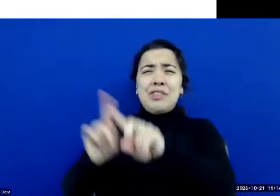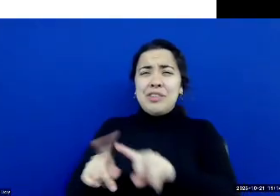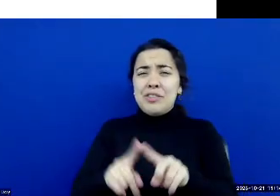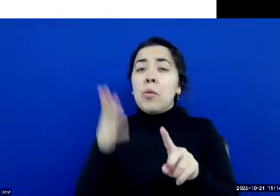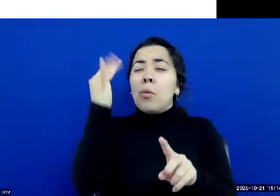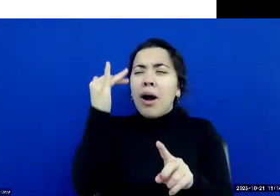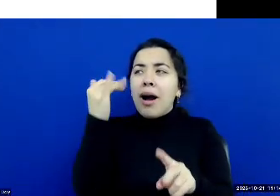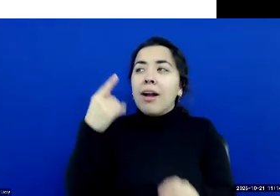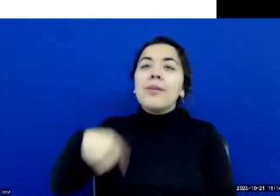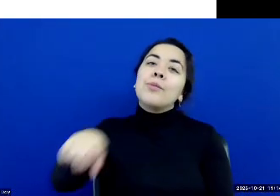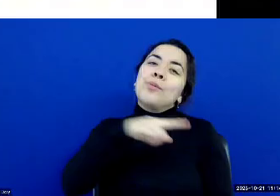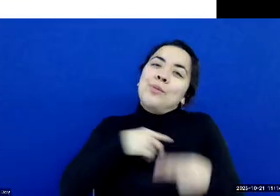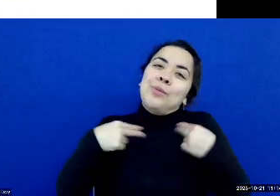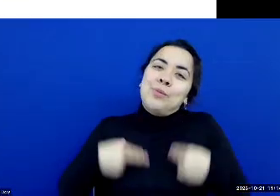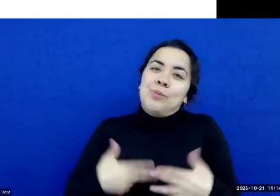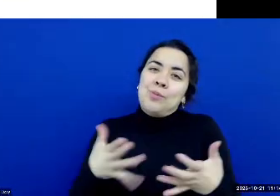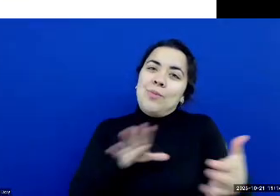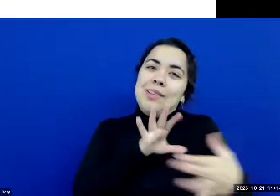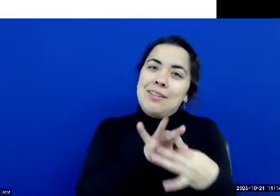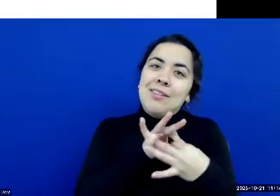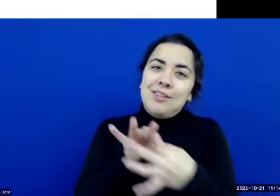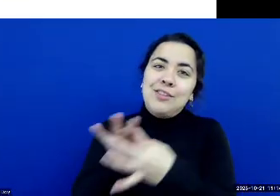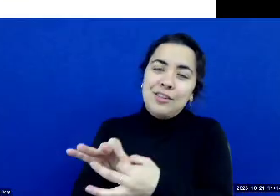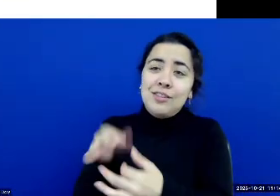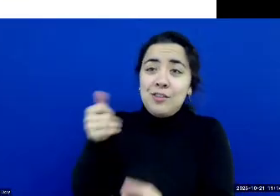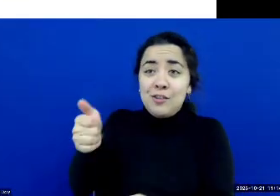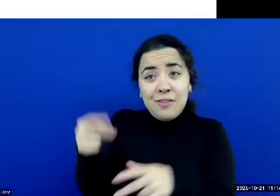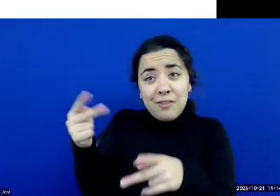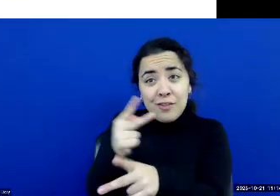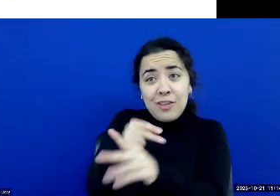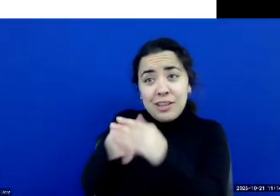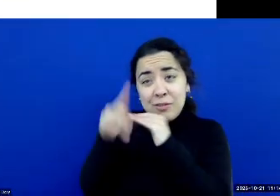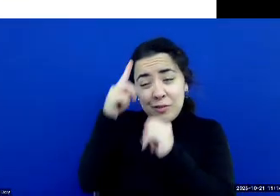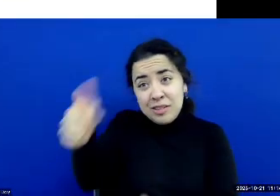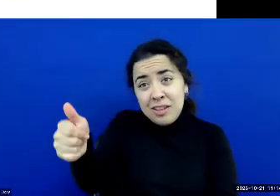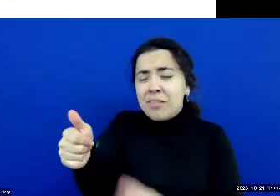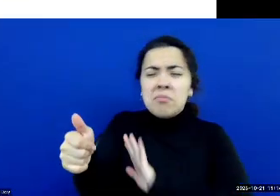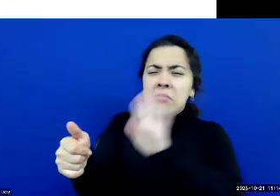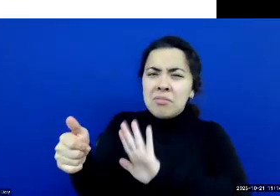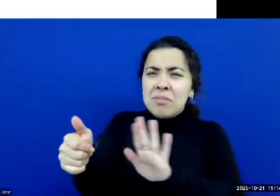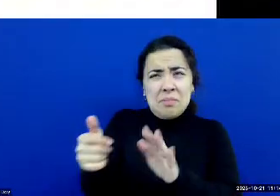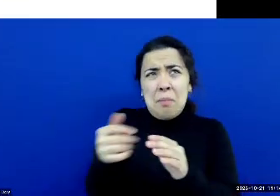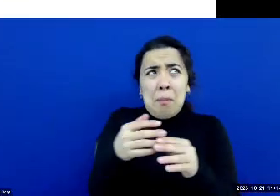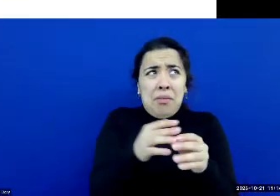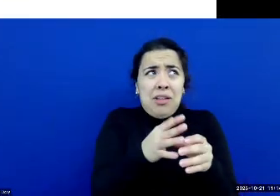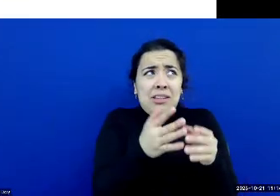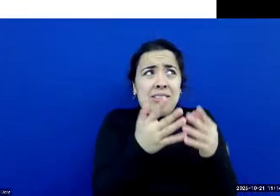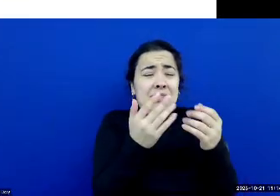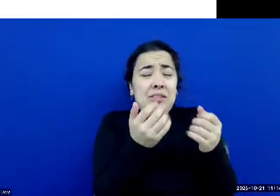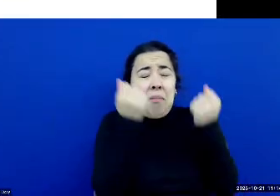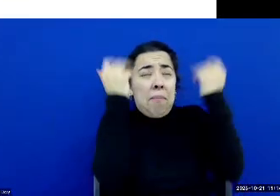Kathleen DeForest: So let your audience know that they don't have to figure out accessibility by themselves, because again, there's a lot to understand.